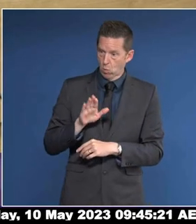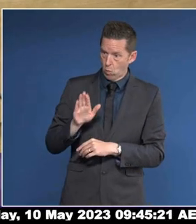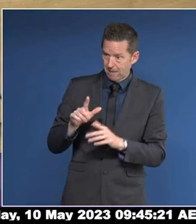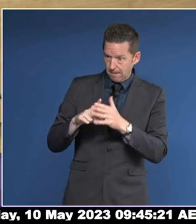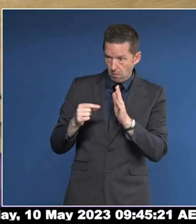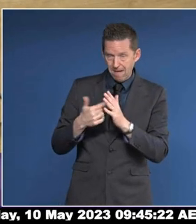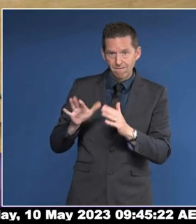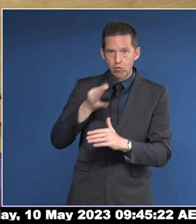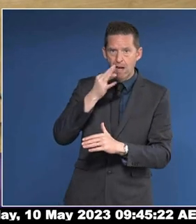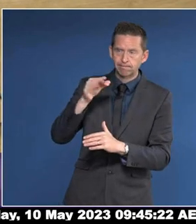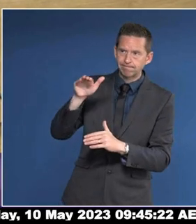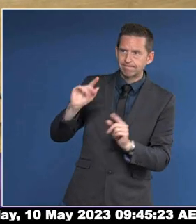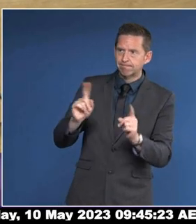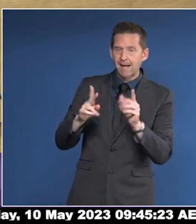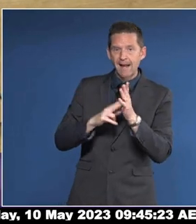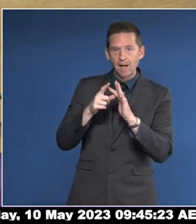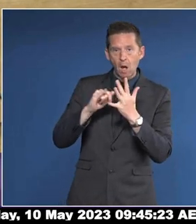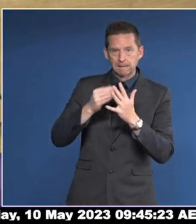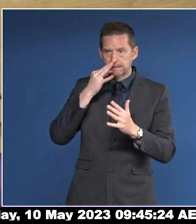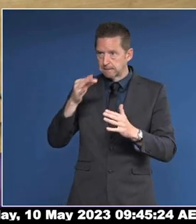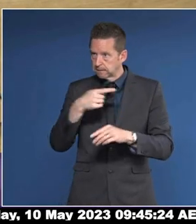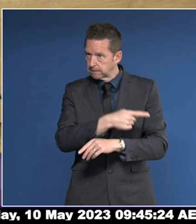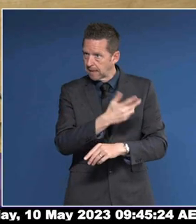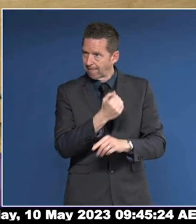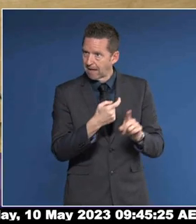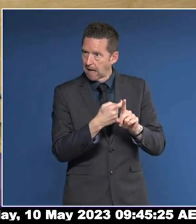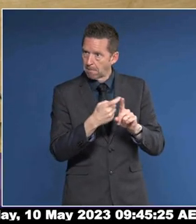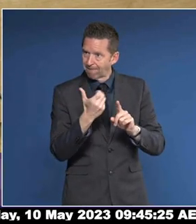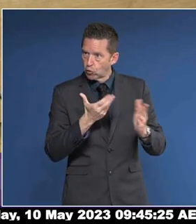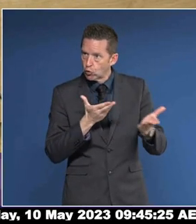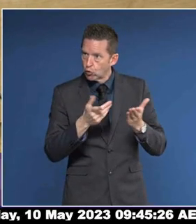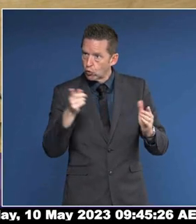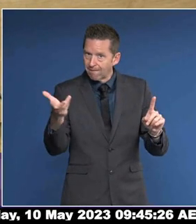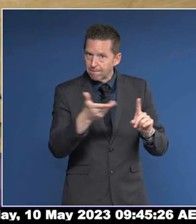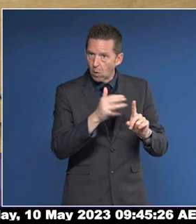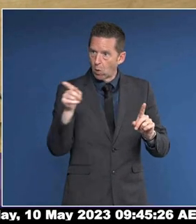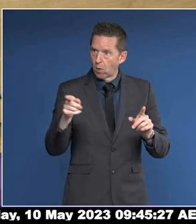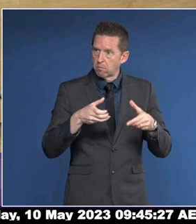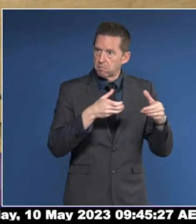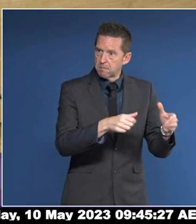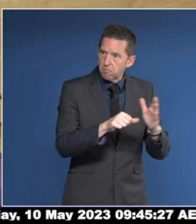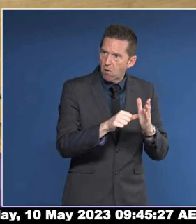to whether or not Kaleb had a service provider or was providing services in the home in 2019?